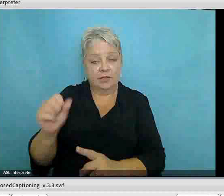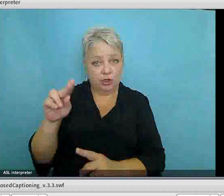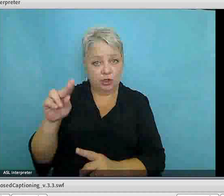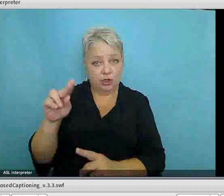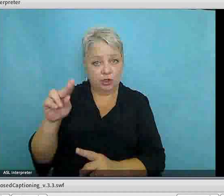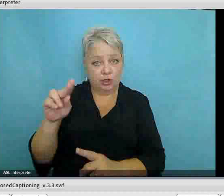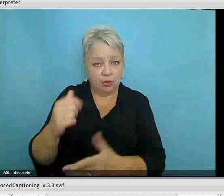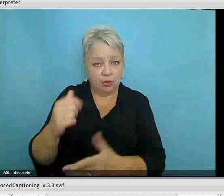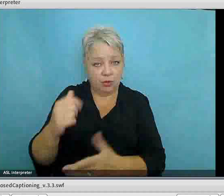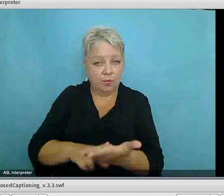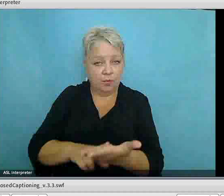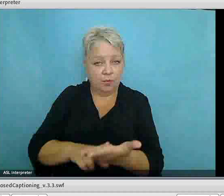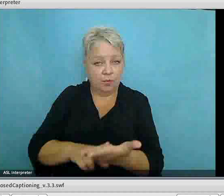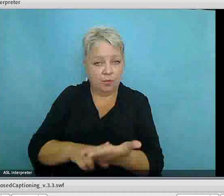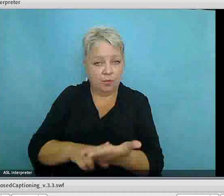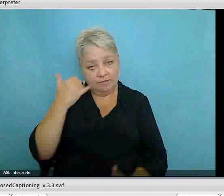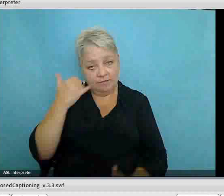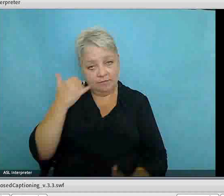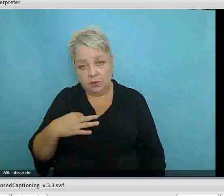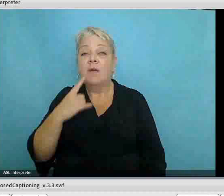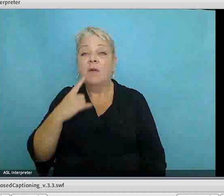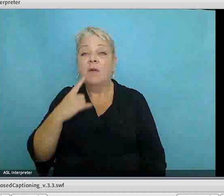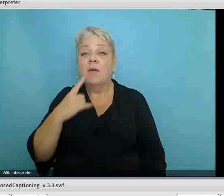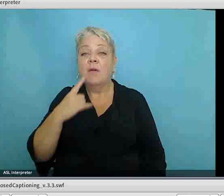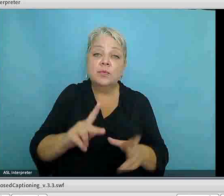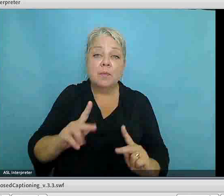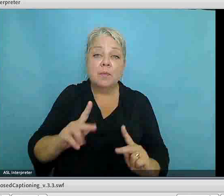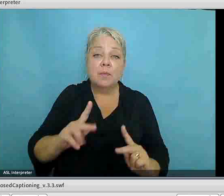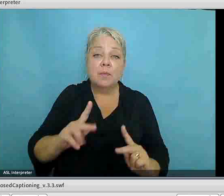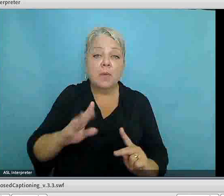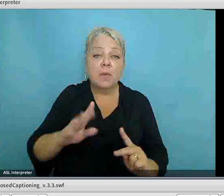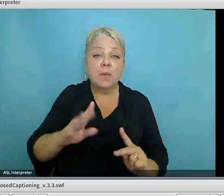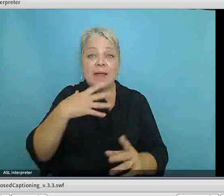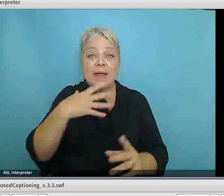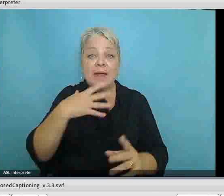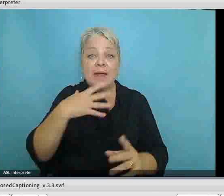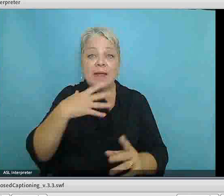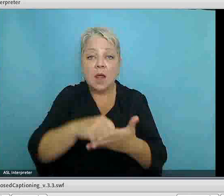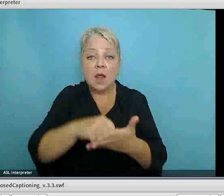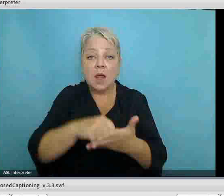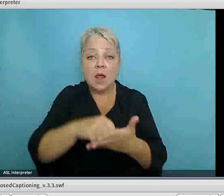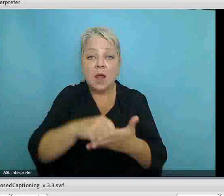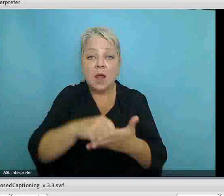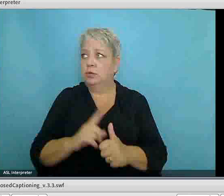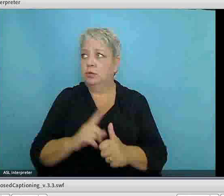be can I enroll, and that's a question that really can be answered through Customer Service very, very readily.